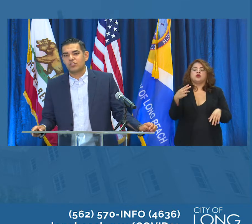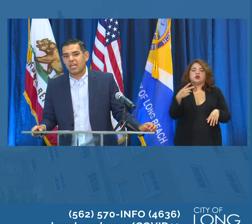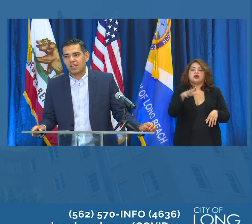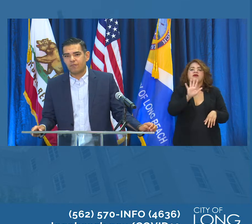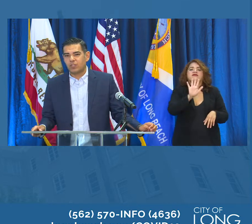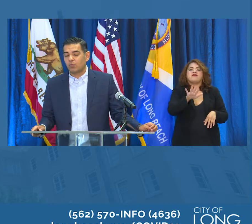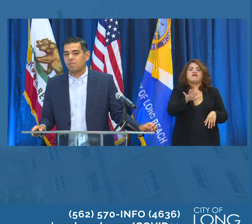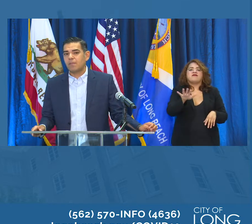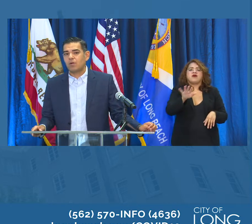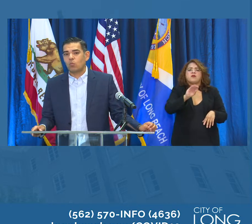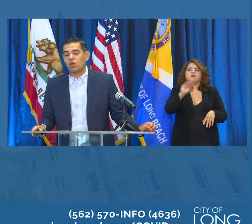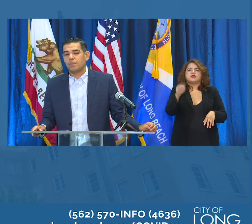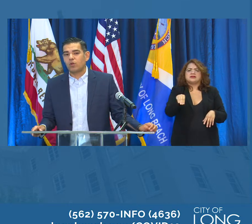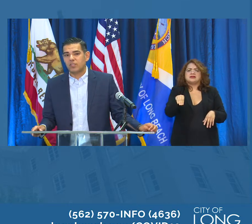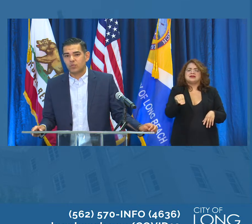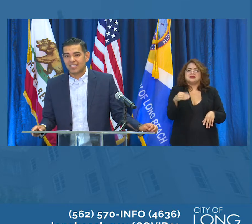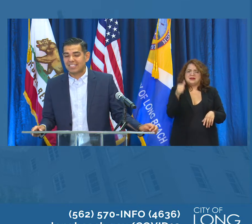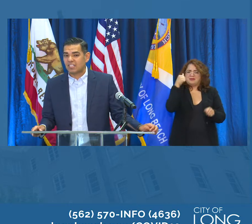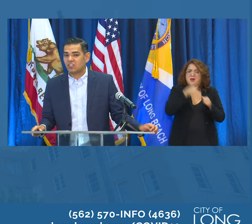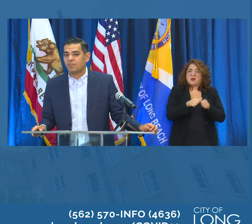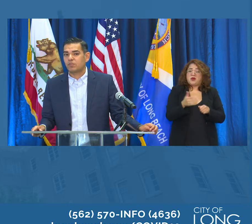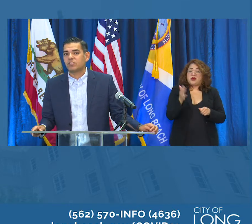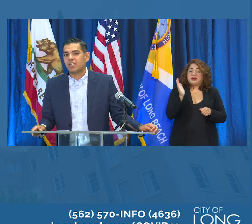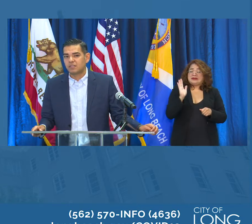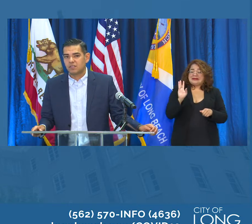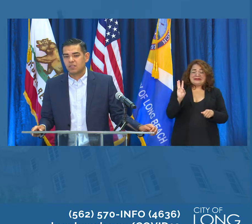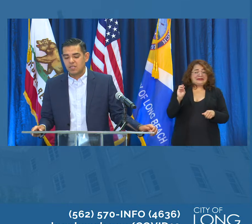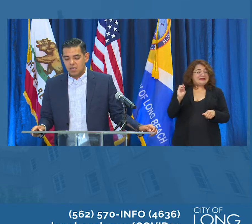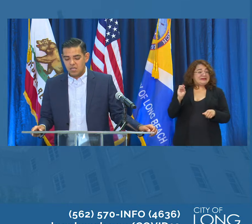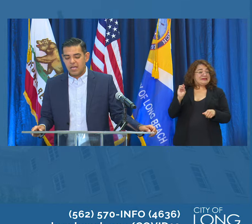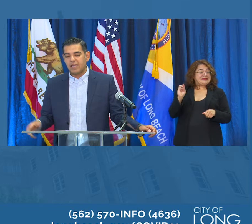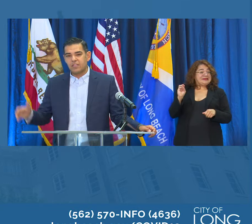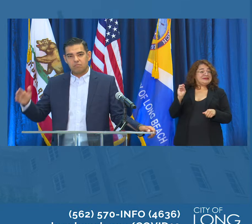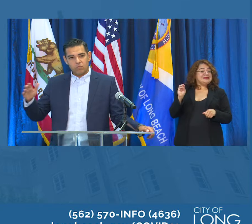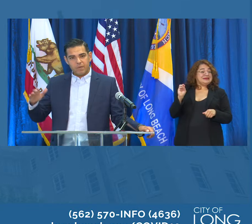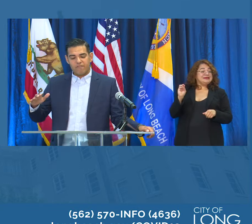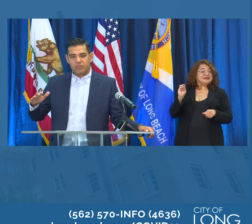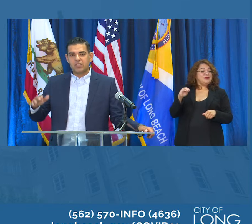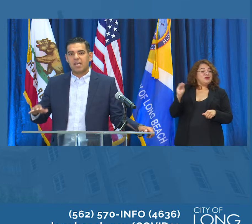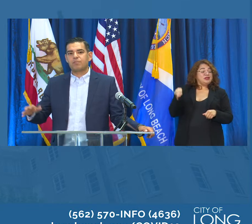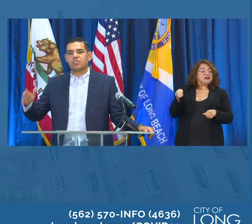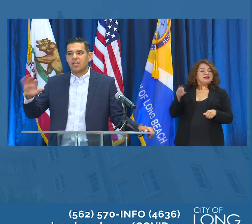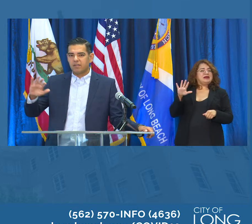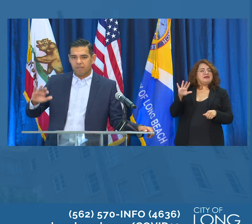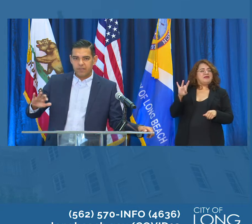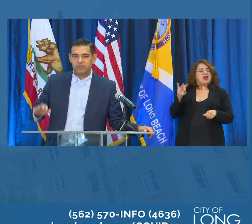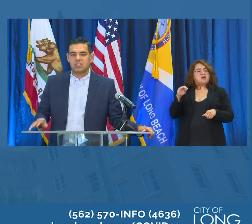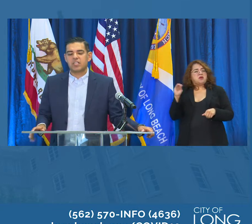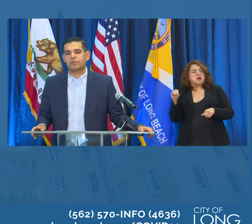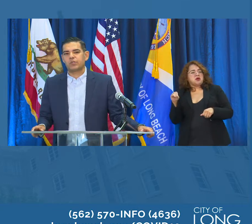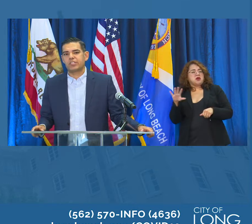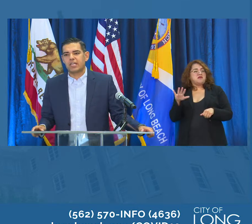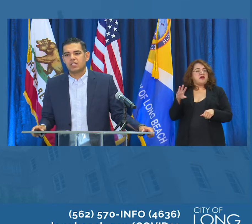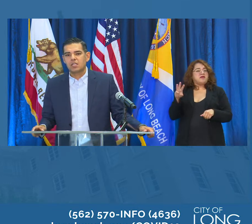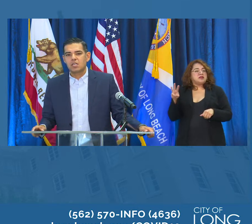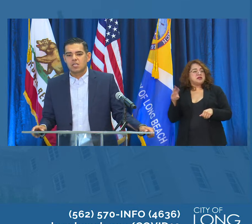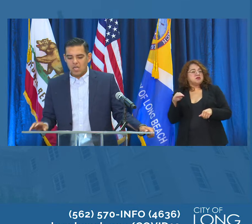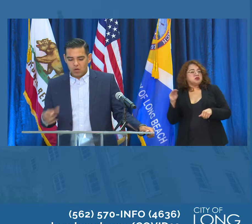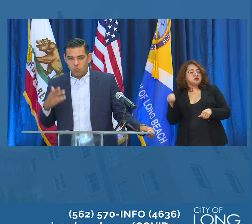If you can remember at one point this was at 60 percent and then was about 58 percent, 56 percent.